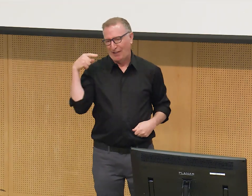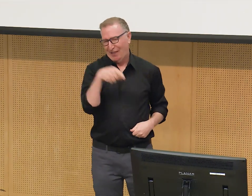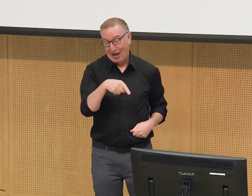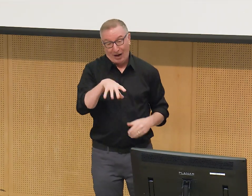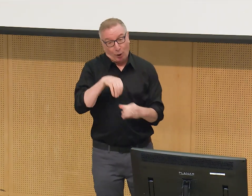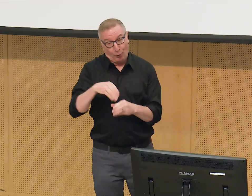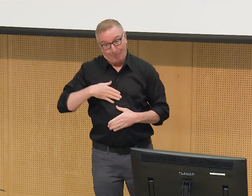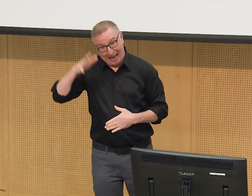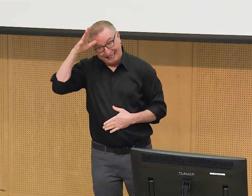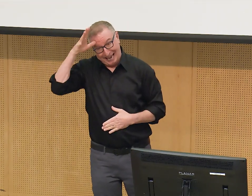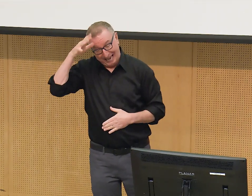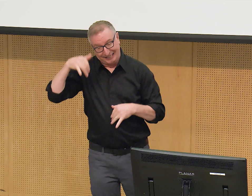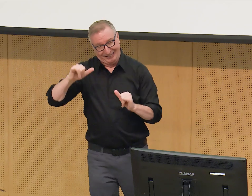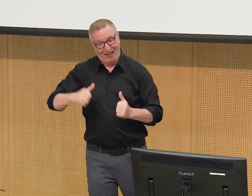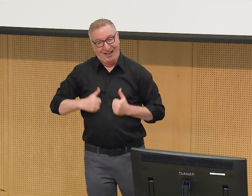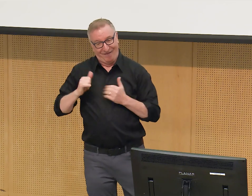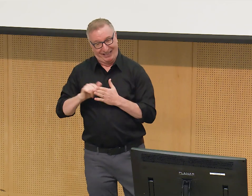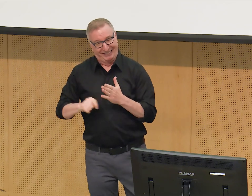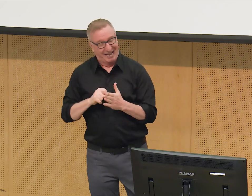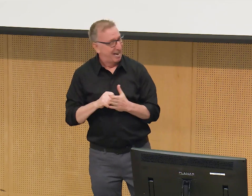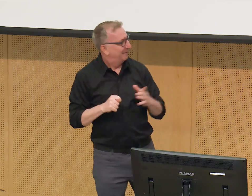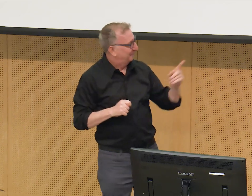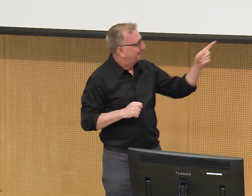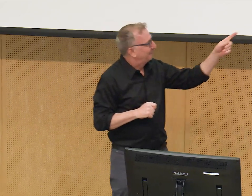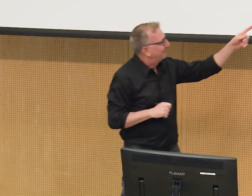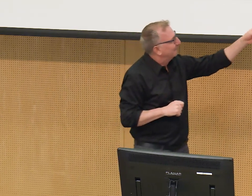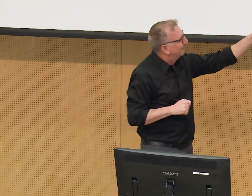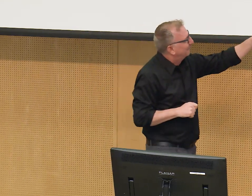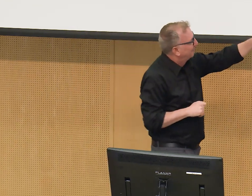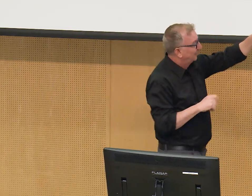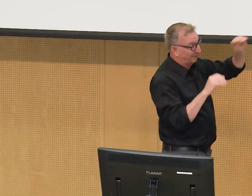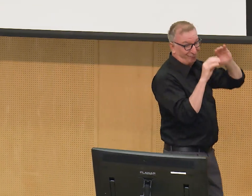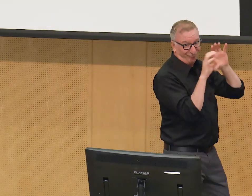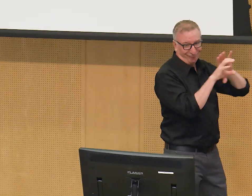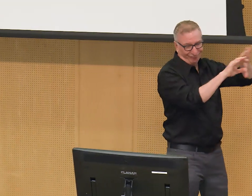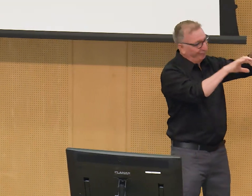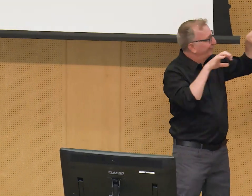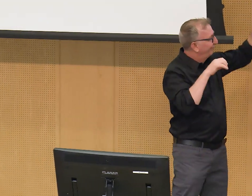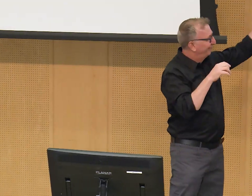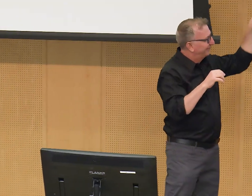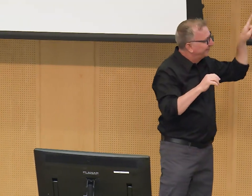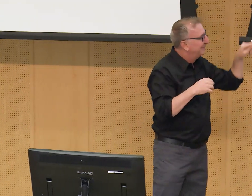This is everyone that was there. Even my father, who was still alive at that time. He's in this photo as well.